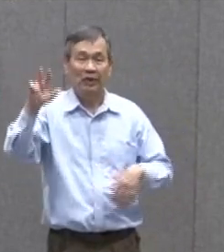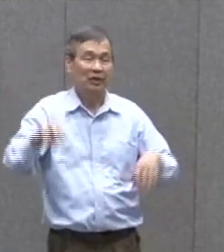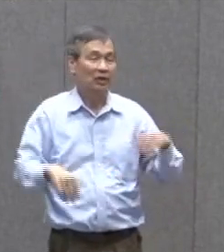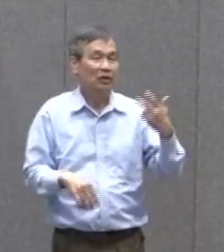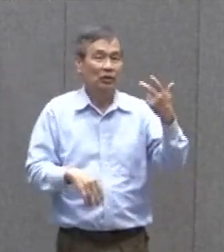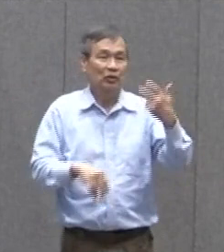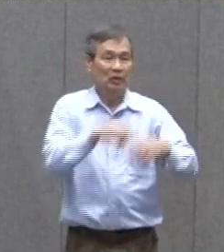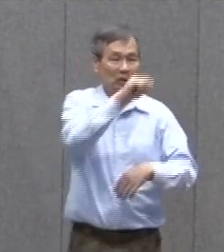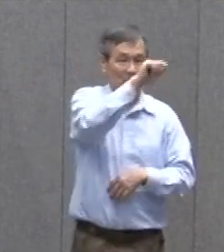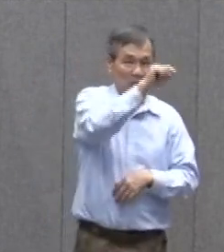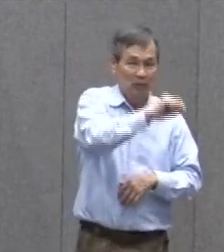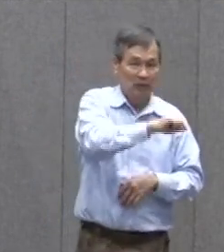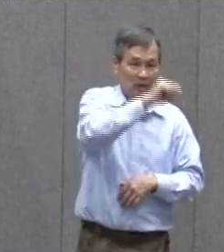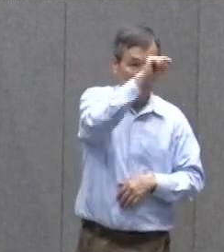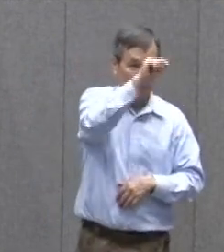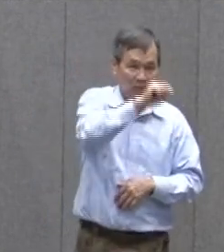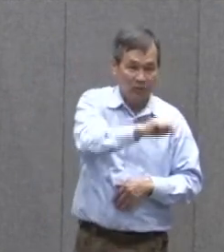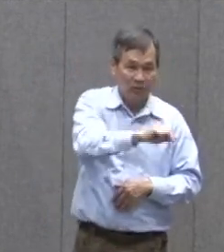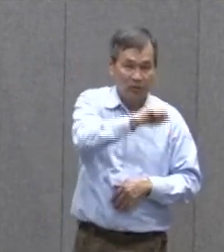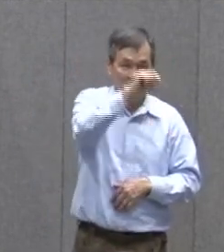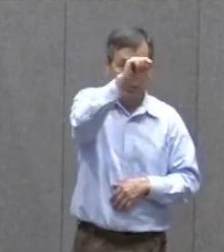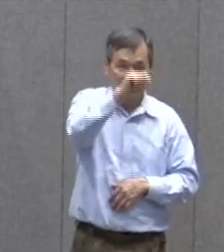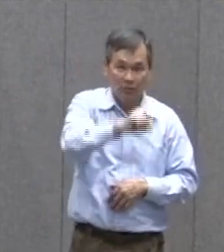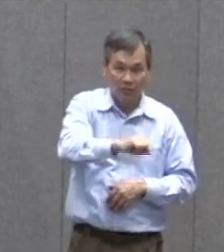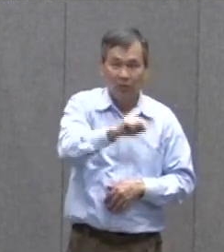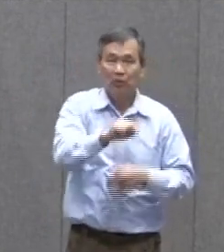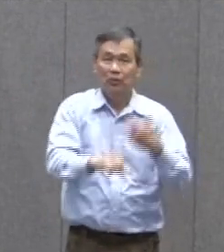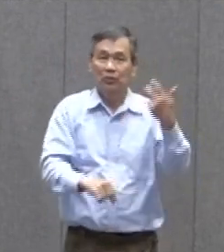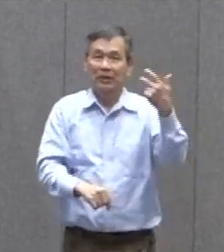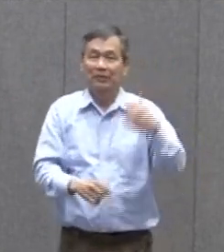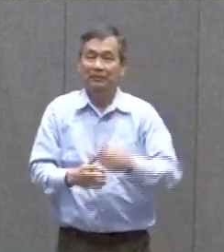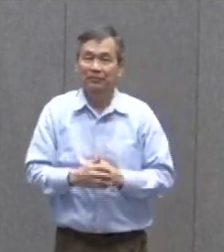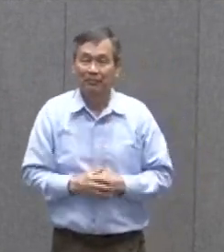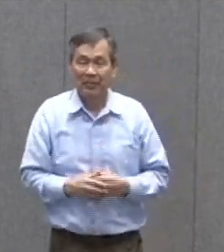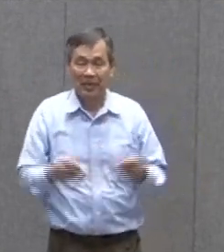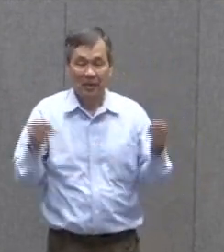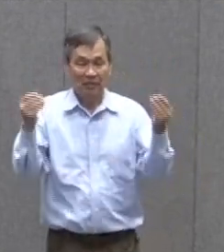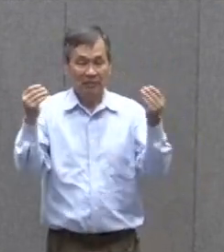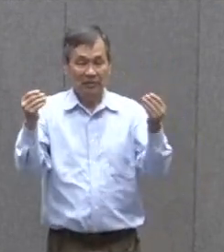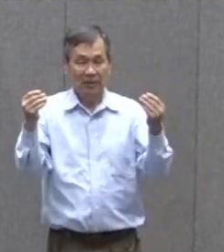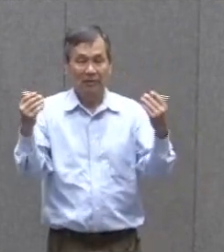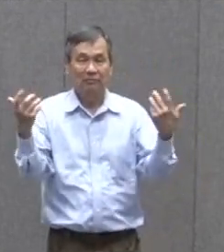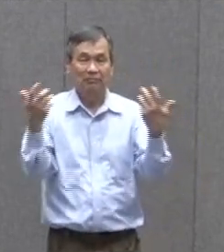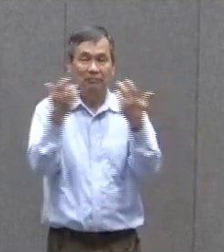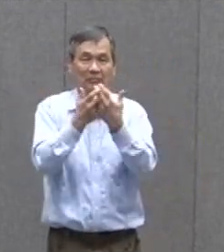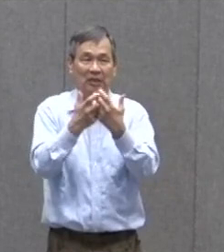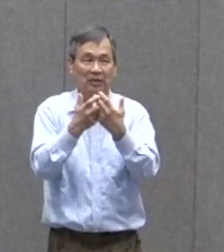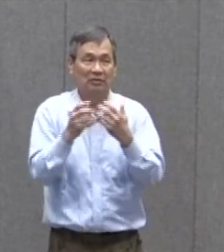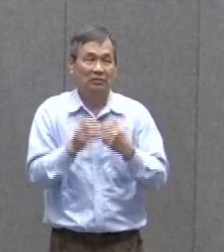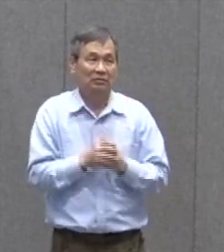One, two, three. So I have two matches that are much harder to see